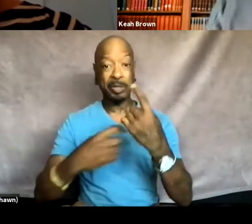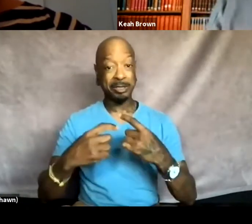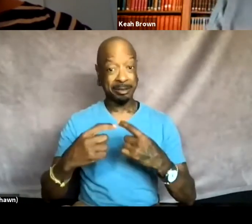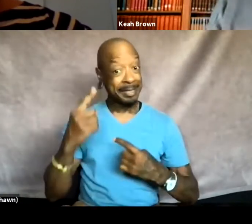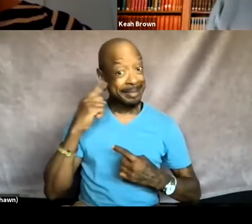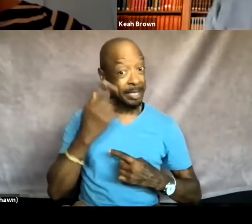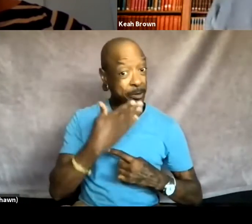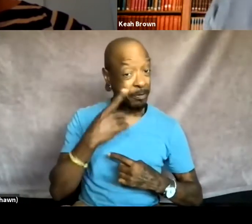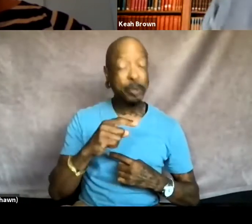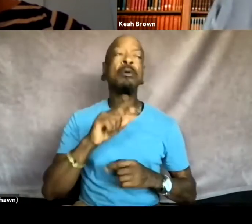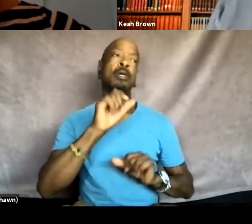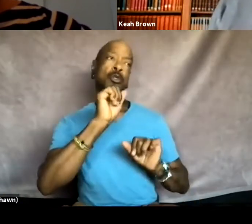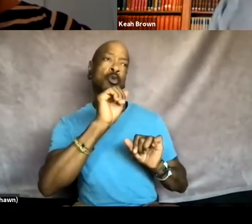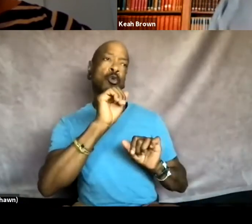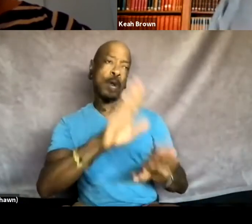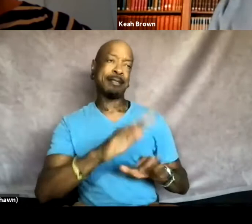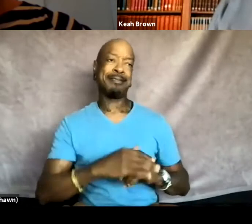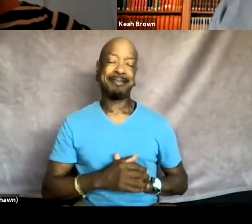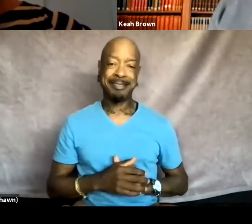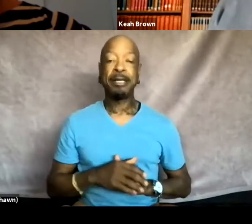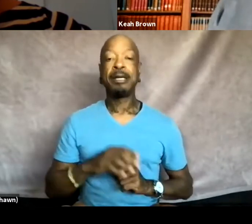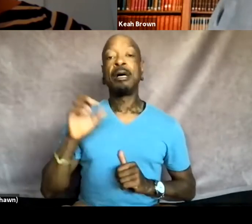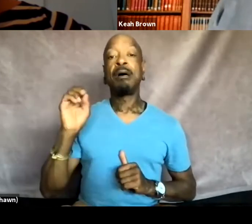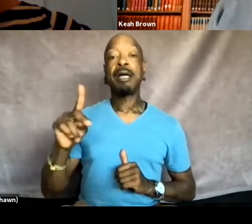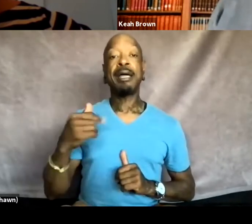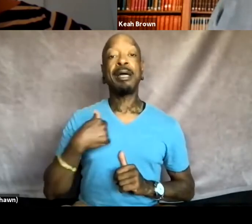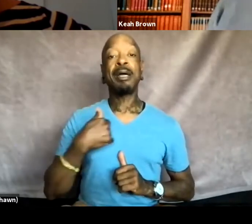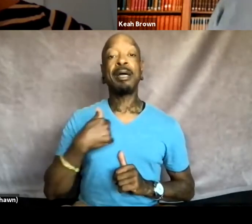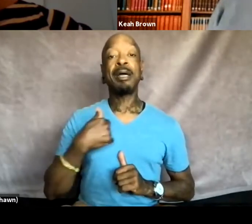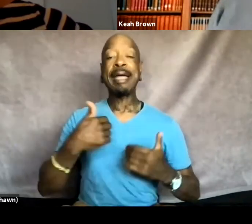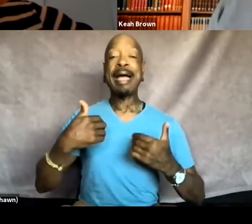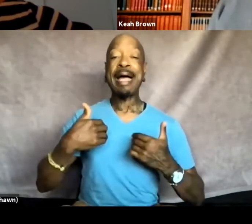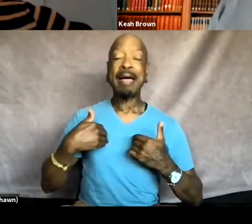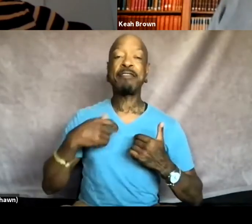Nicole Redding (she/her): Alright, so we have from an anonymous attendee, can you tell me